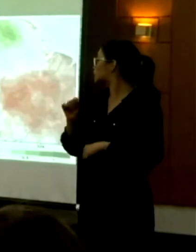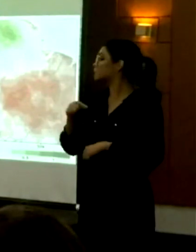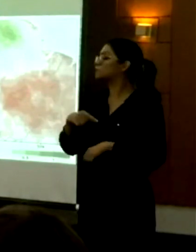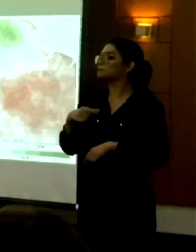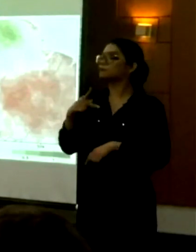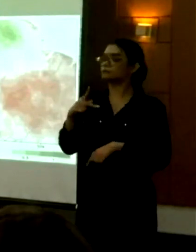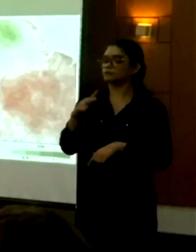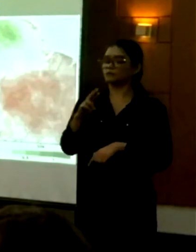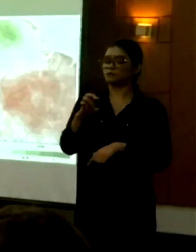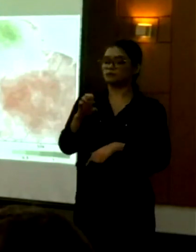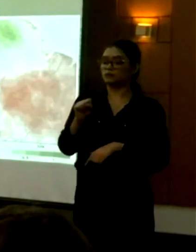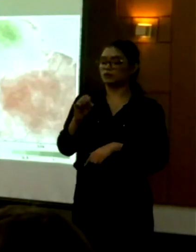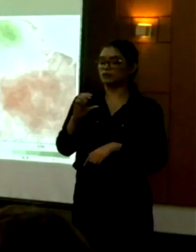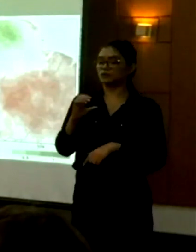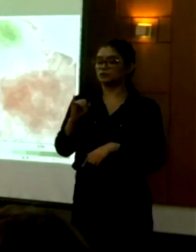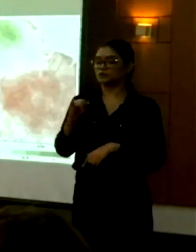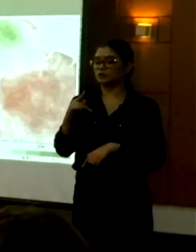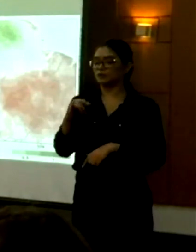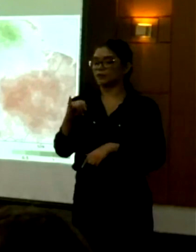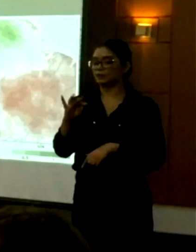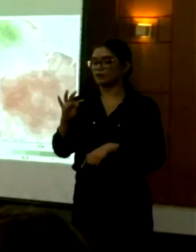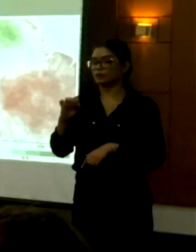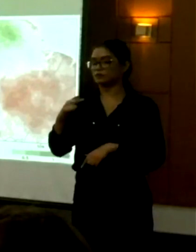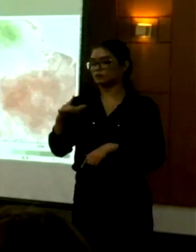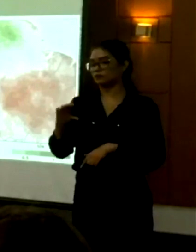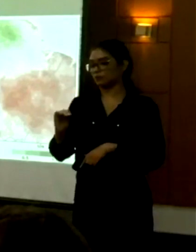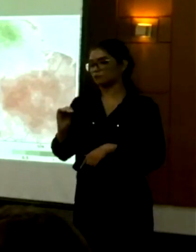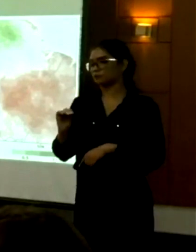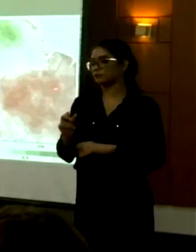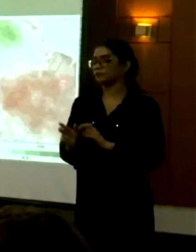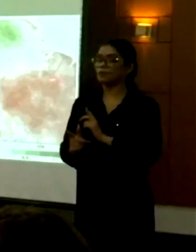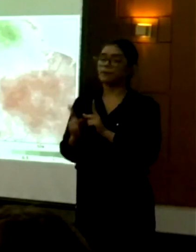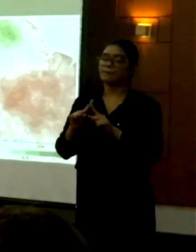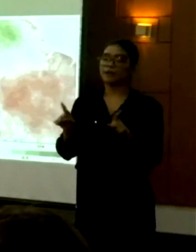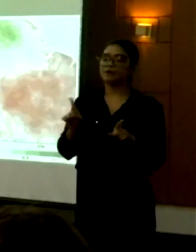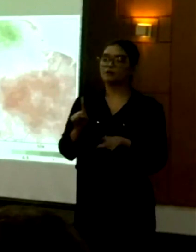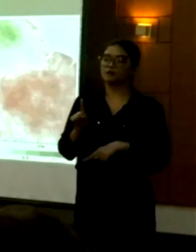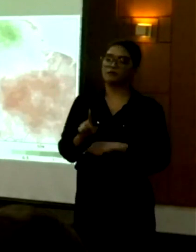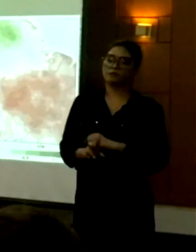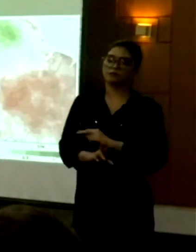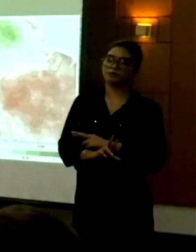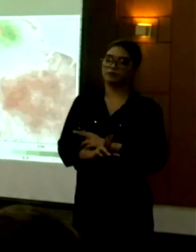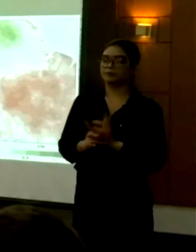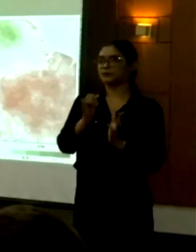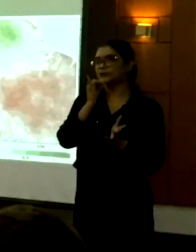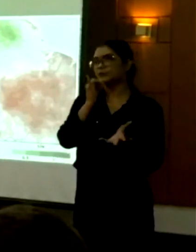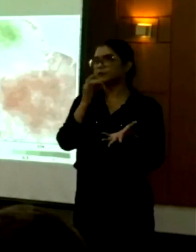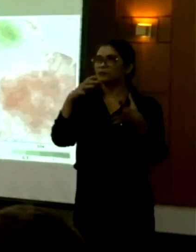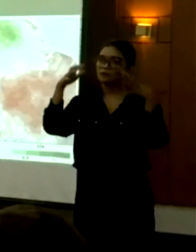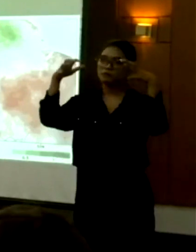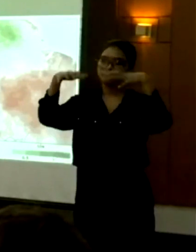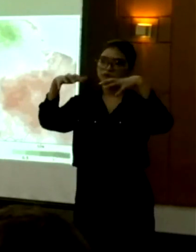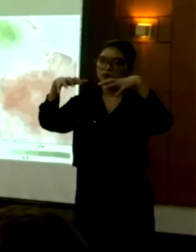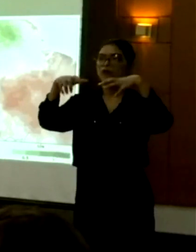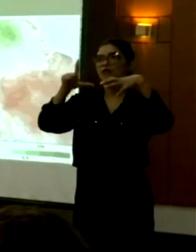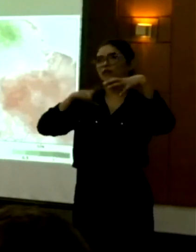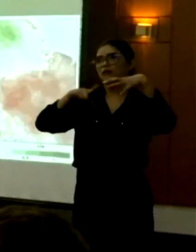is not the direct effect as we have on temperature, because precipitation , rain comes from a cloud and this cloud can be local